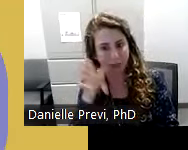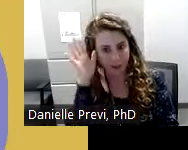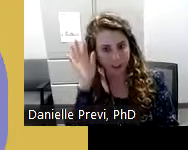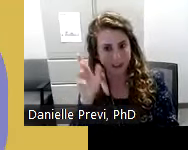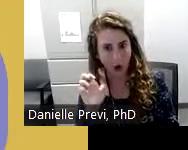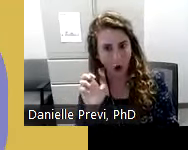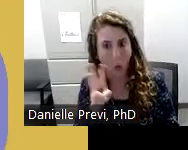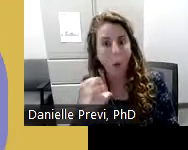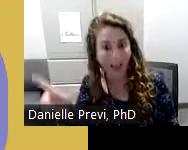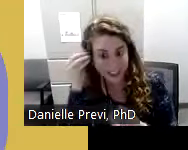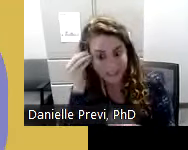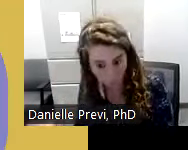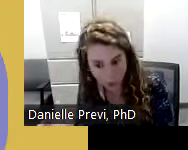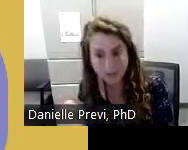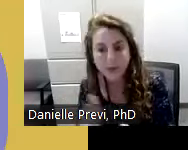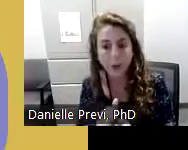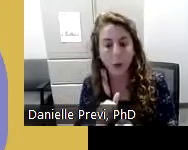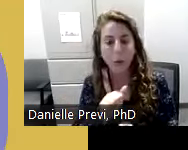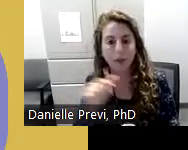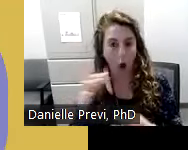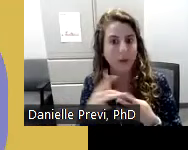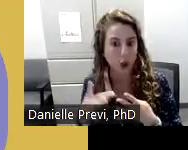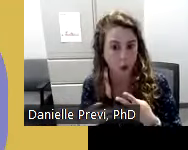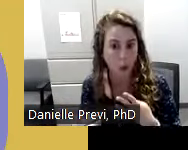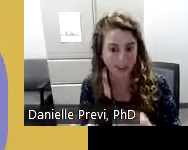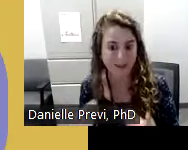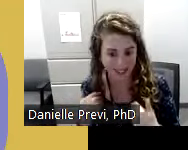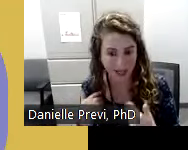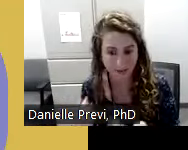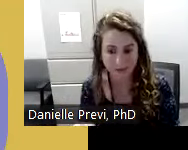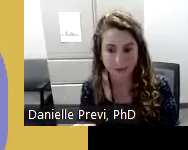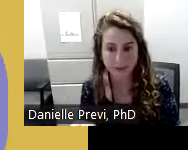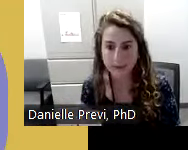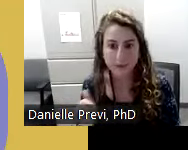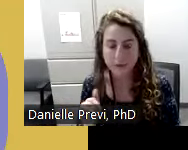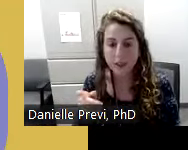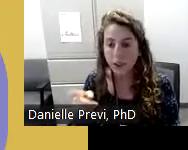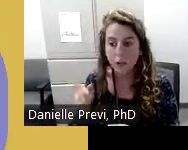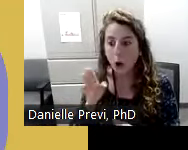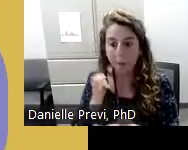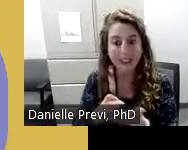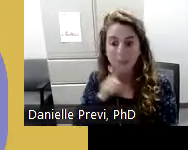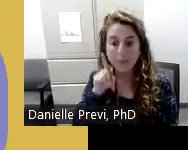our job is to make sure that parents are well informed of all their choices and their options.